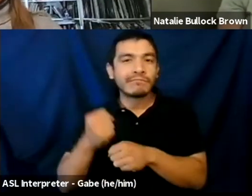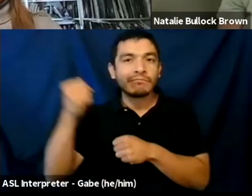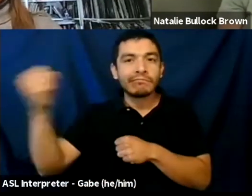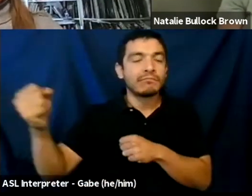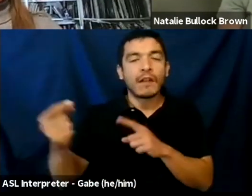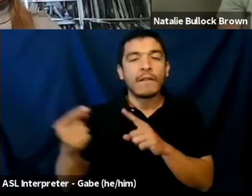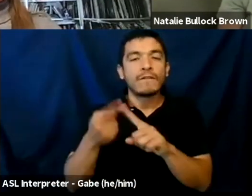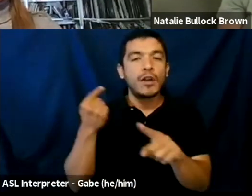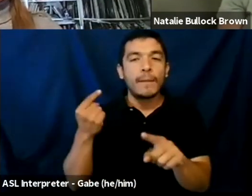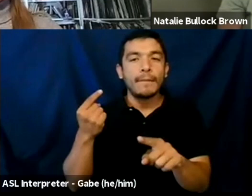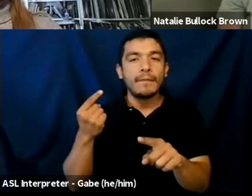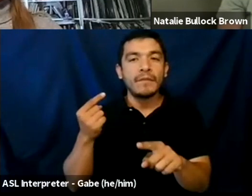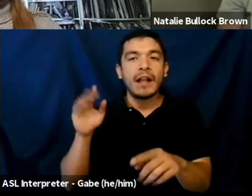from a conflict.